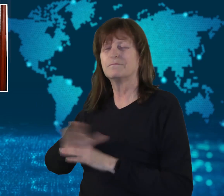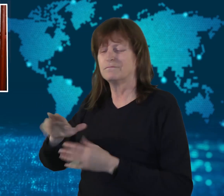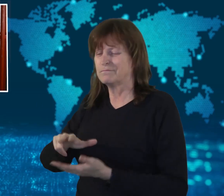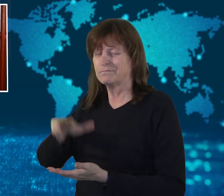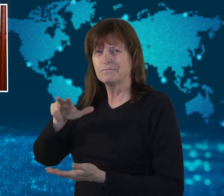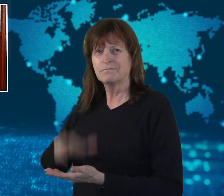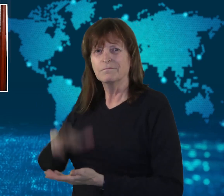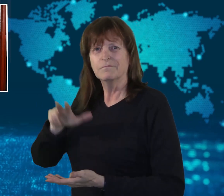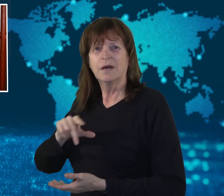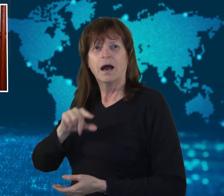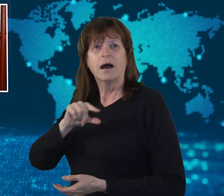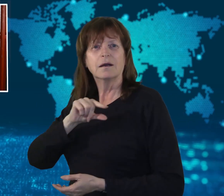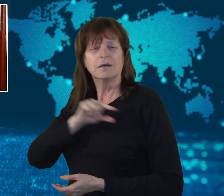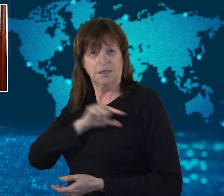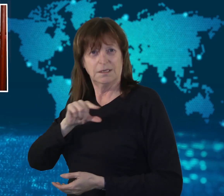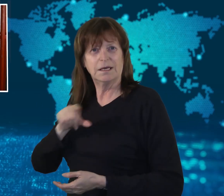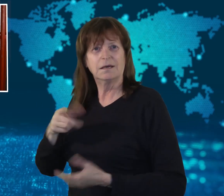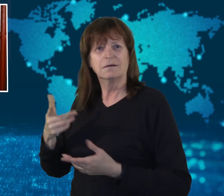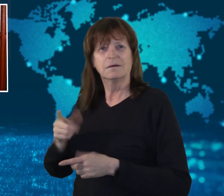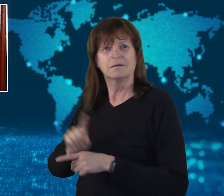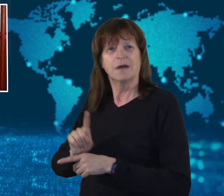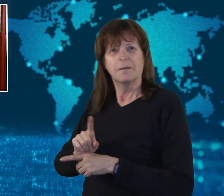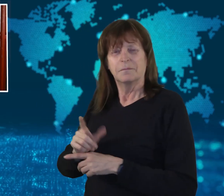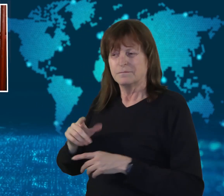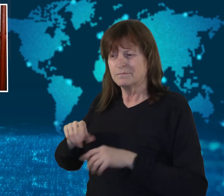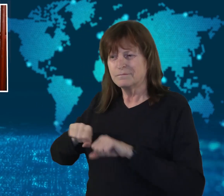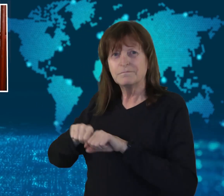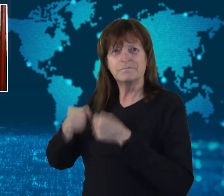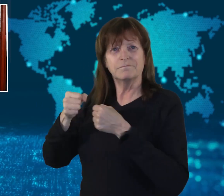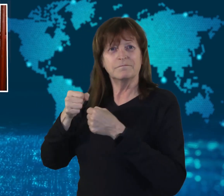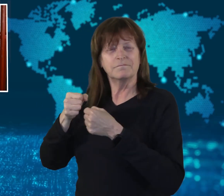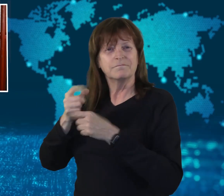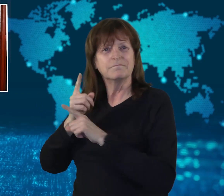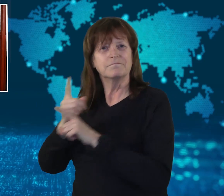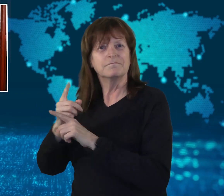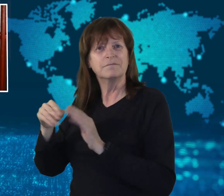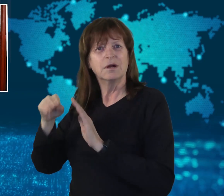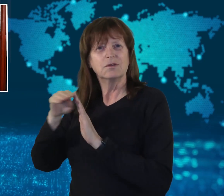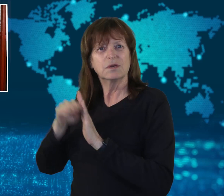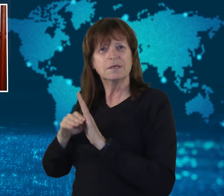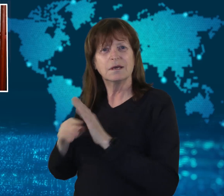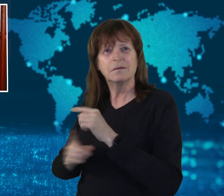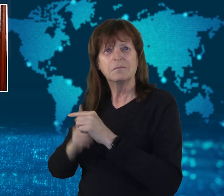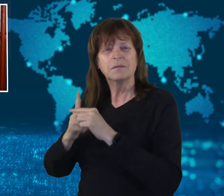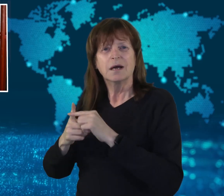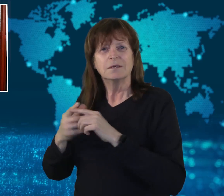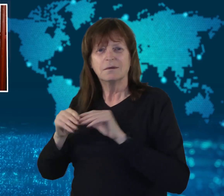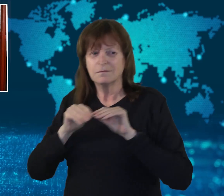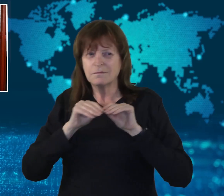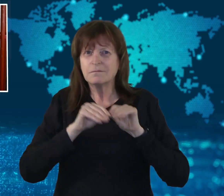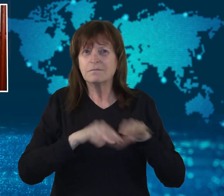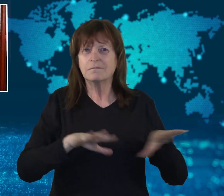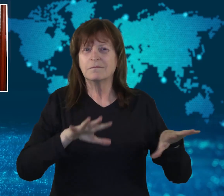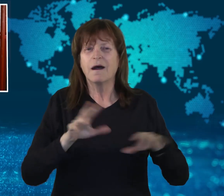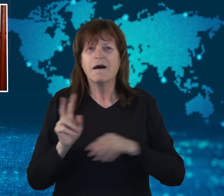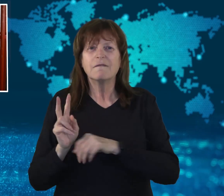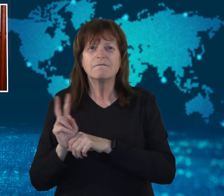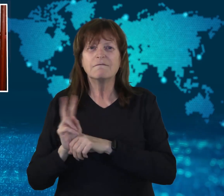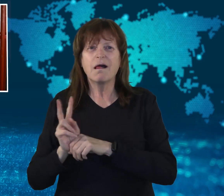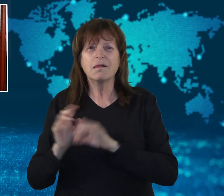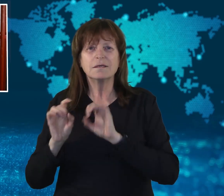Kara-Murza was found guilty of treason and of spreading false information